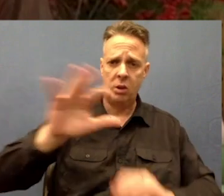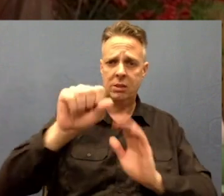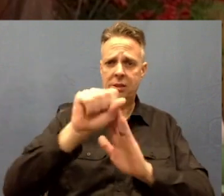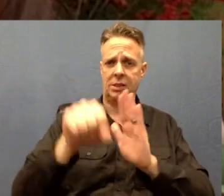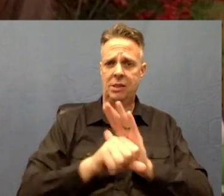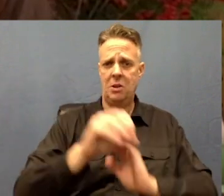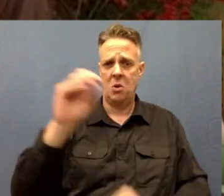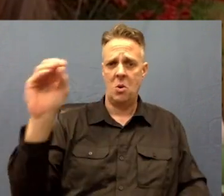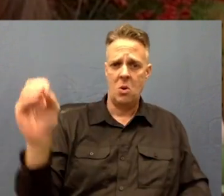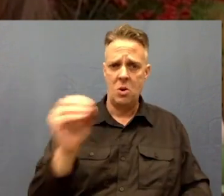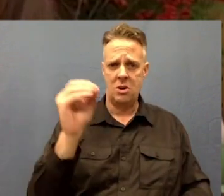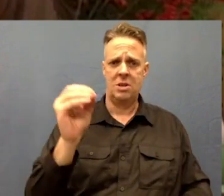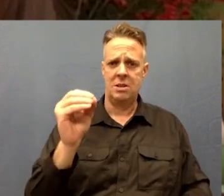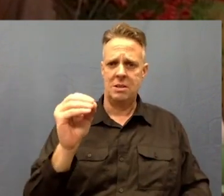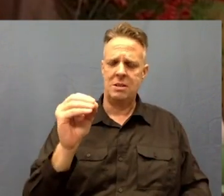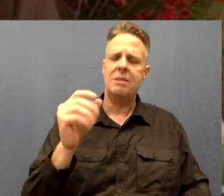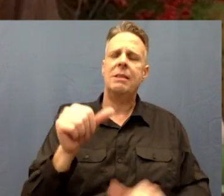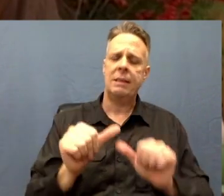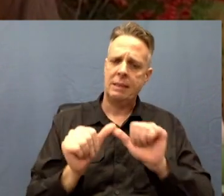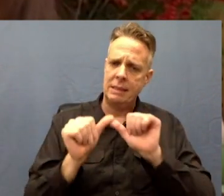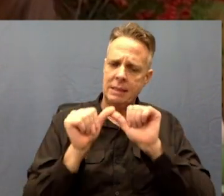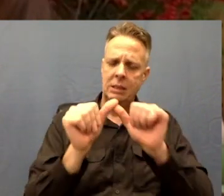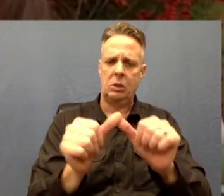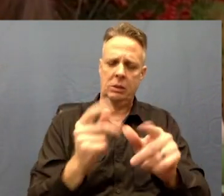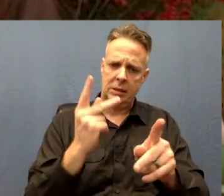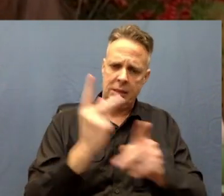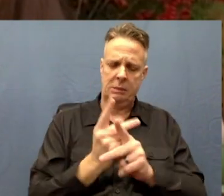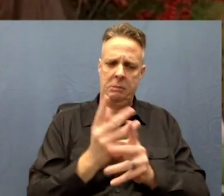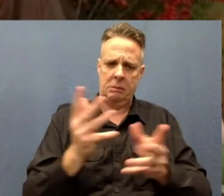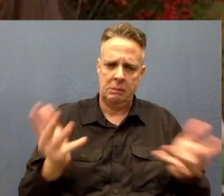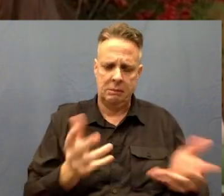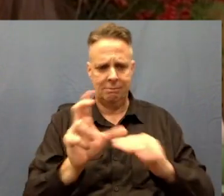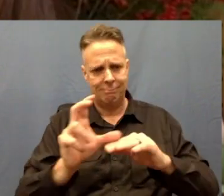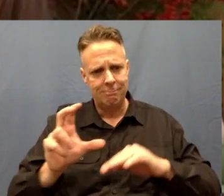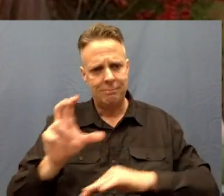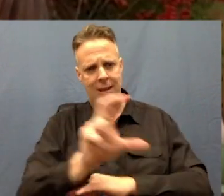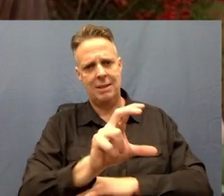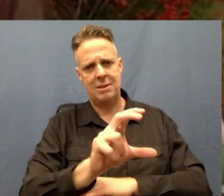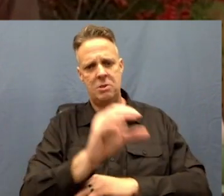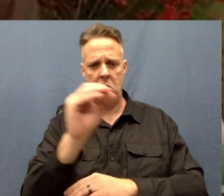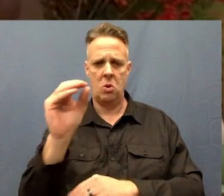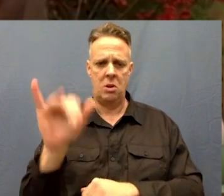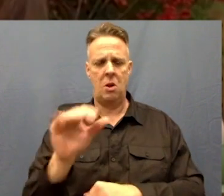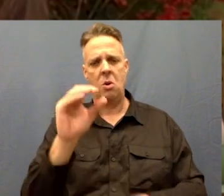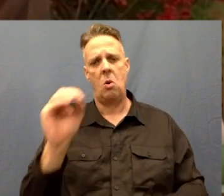ACROSS THE STATE OF OREGON TO CONTINUE CHAMPIONING AND INVESTING IN THE OREGON WORKER RELIEF FUND.